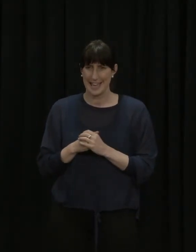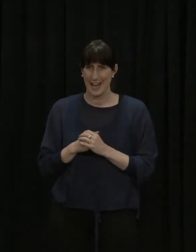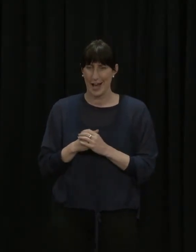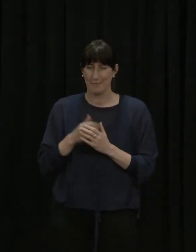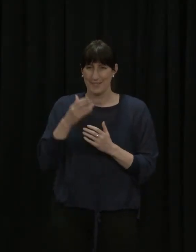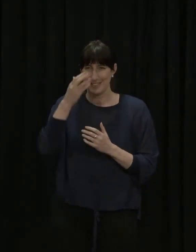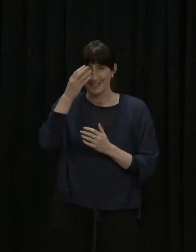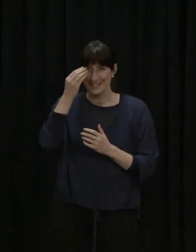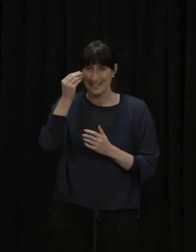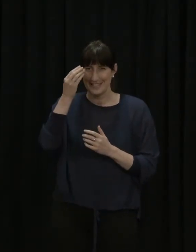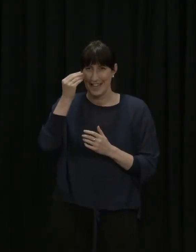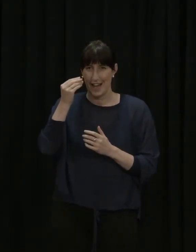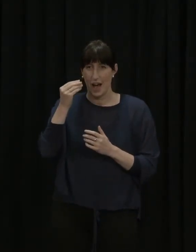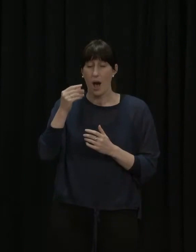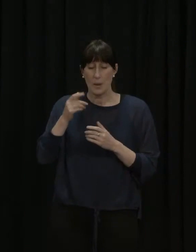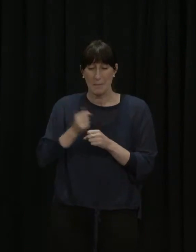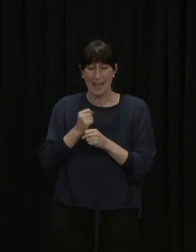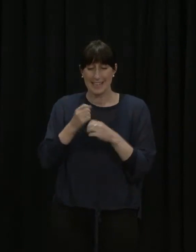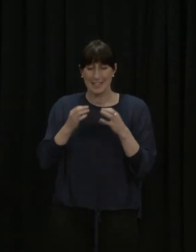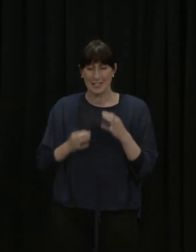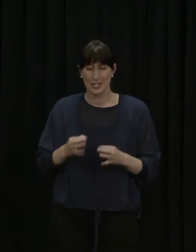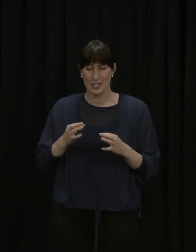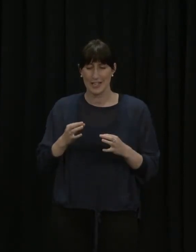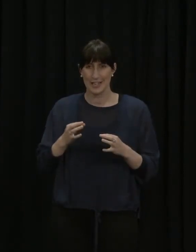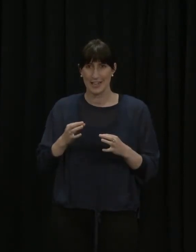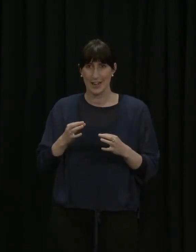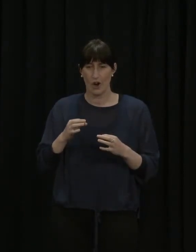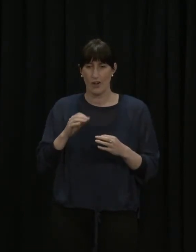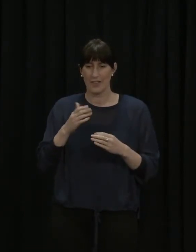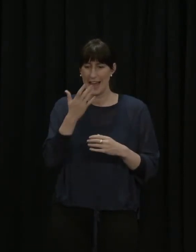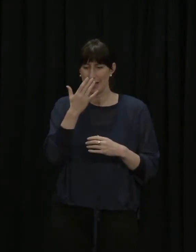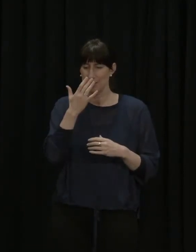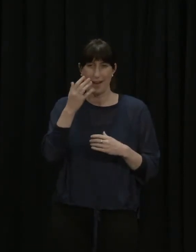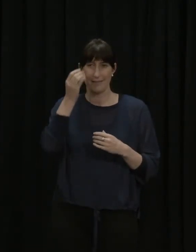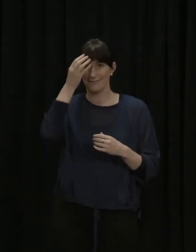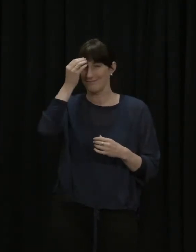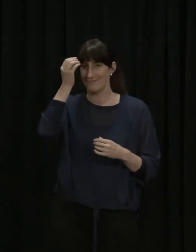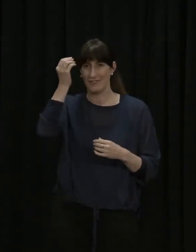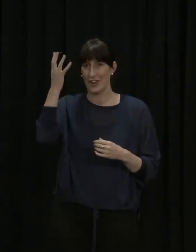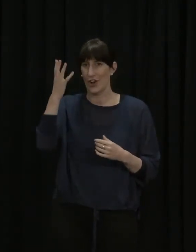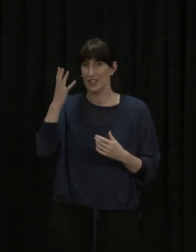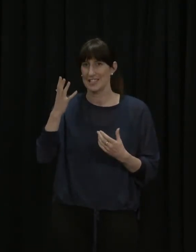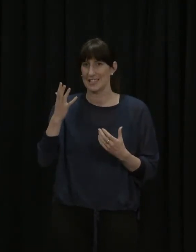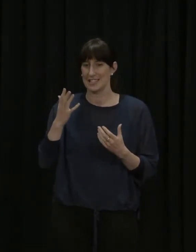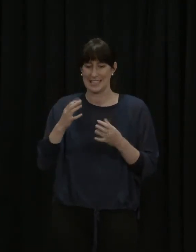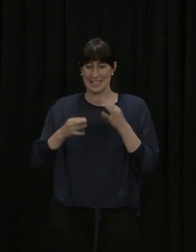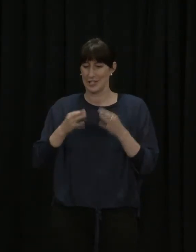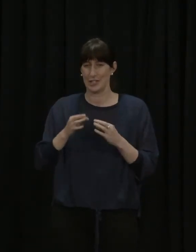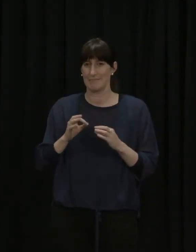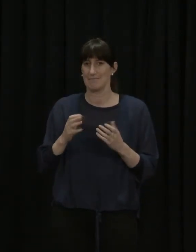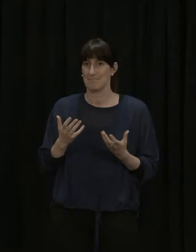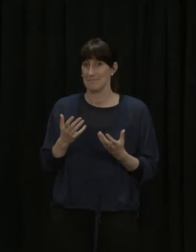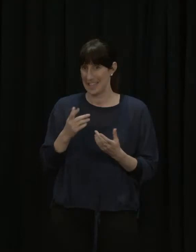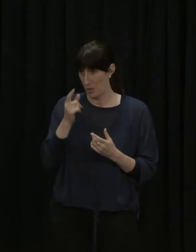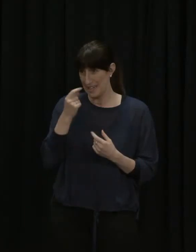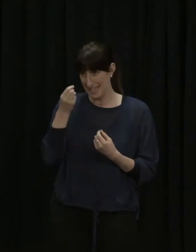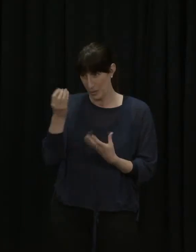It was certainly discussed and I can't remember where we drew the line. Can I come back to you want